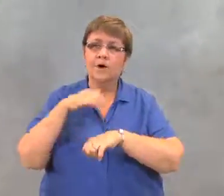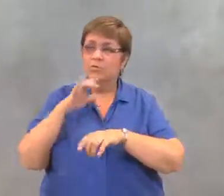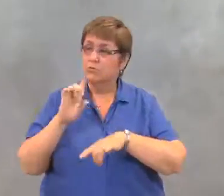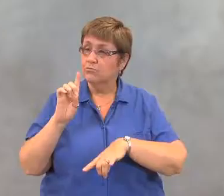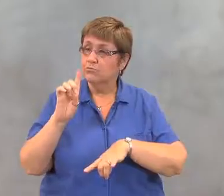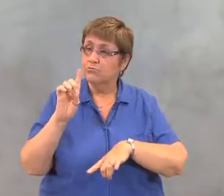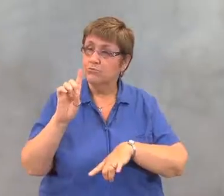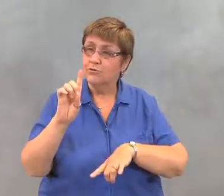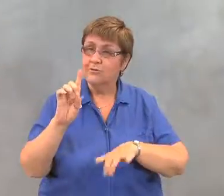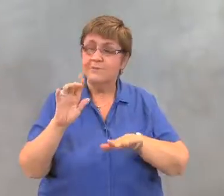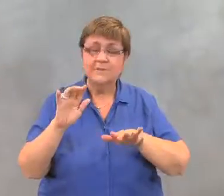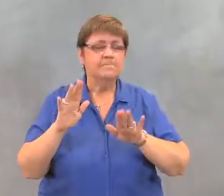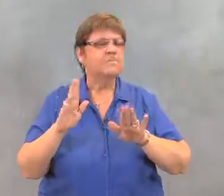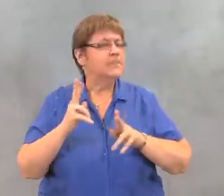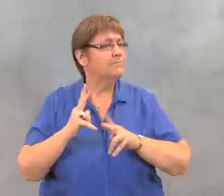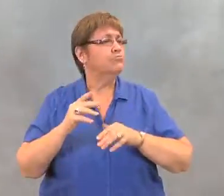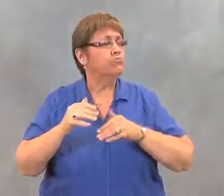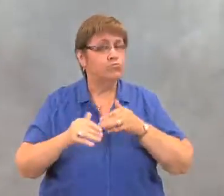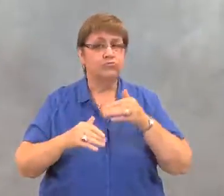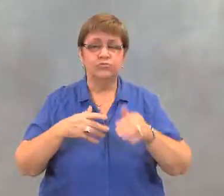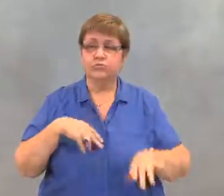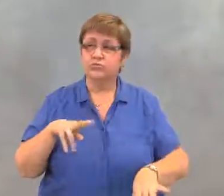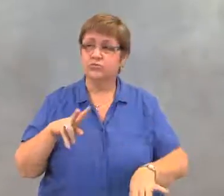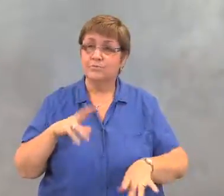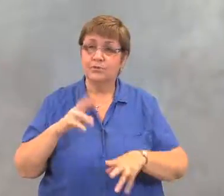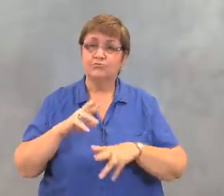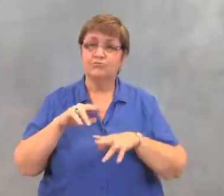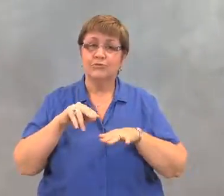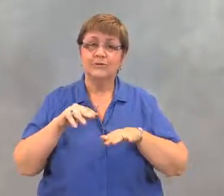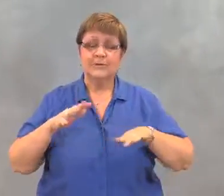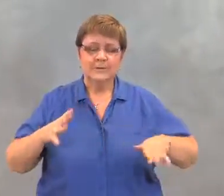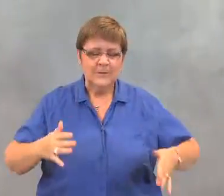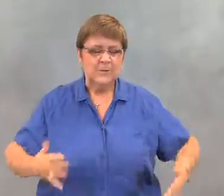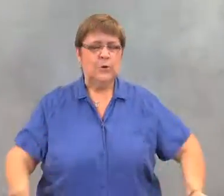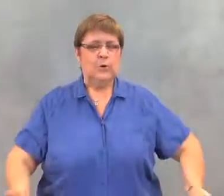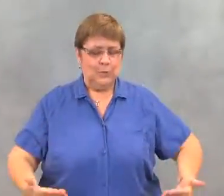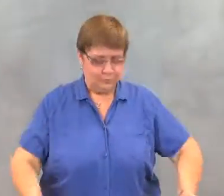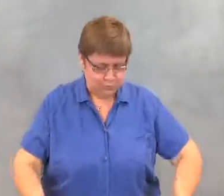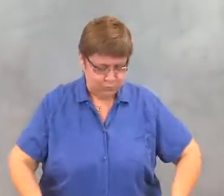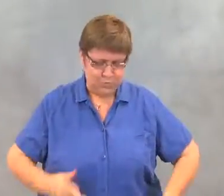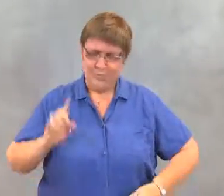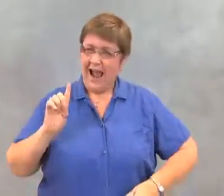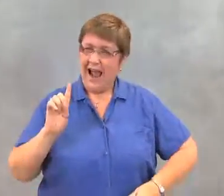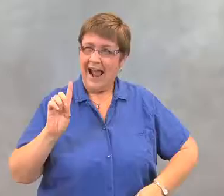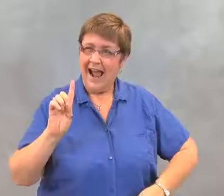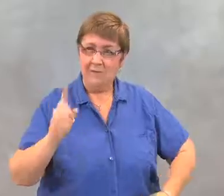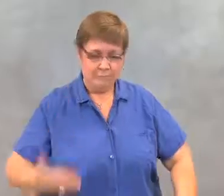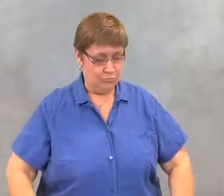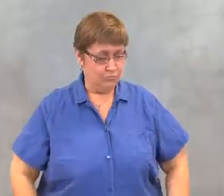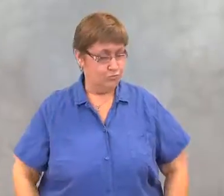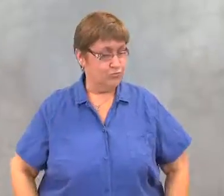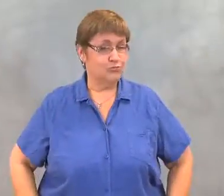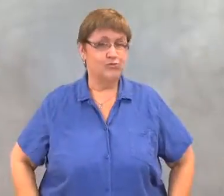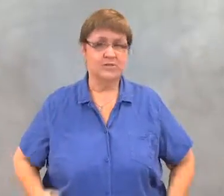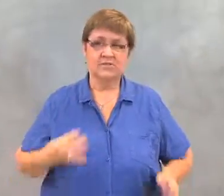He worked his way into the water, going in deeper and deeper.